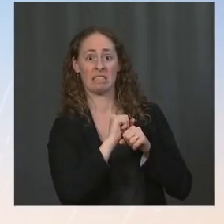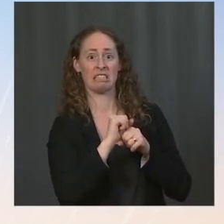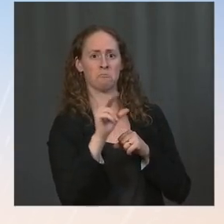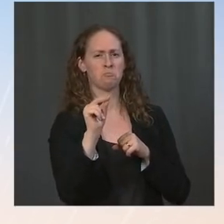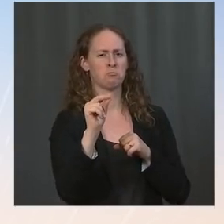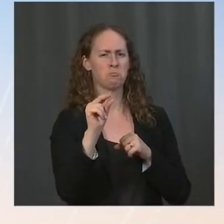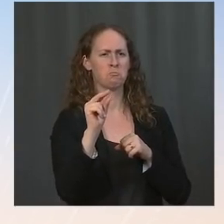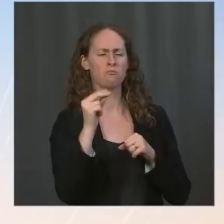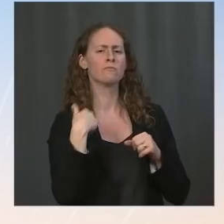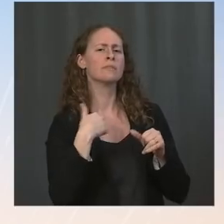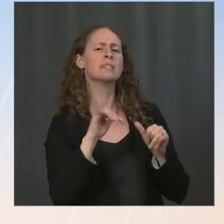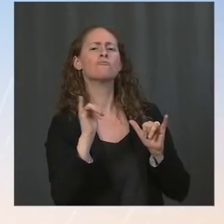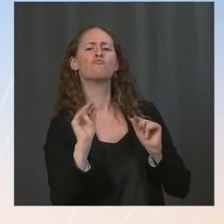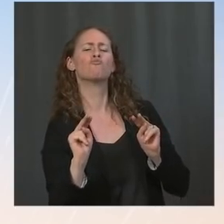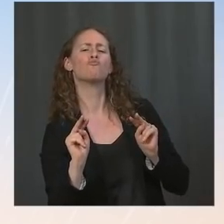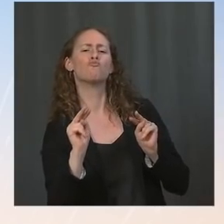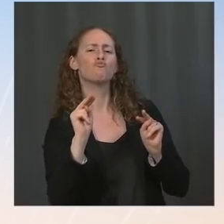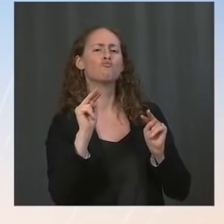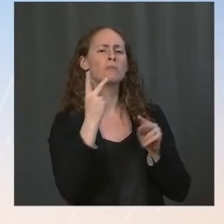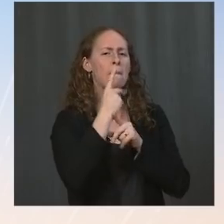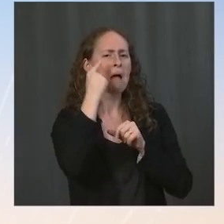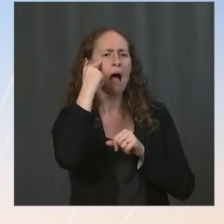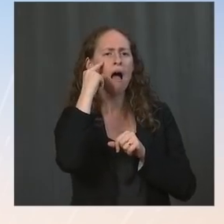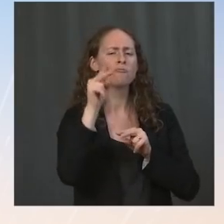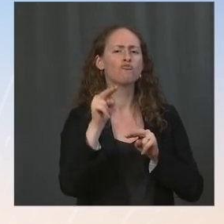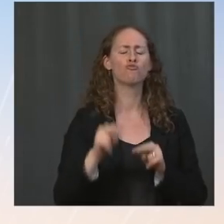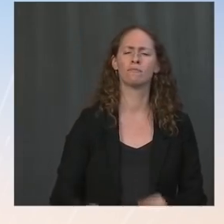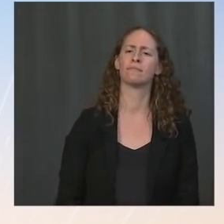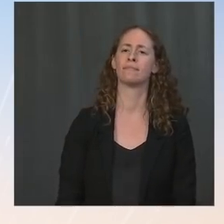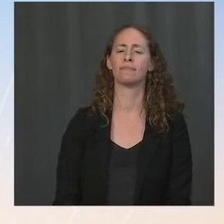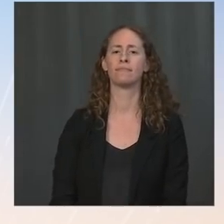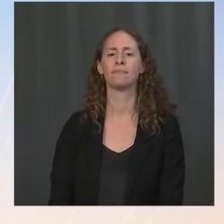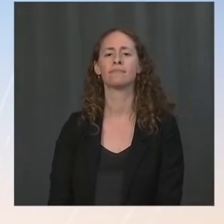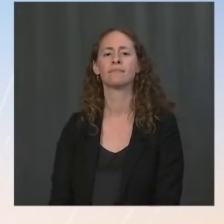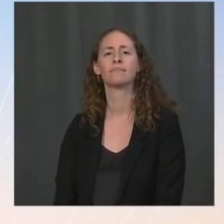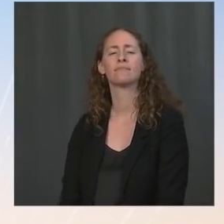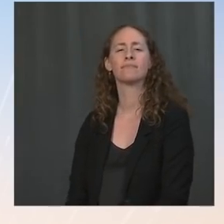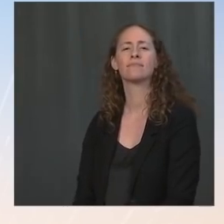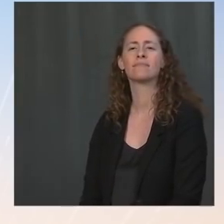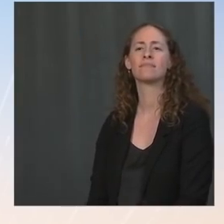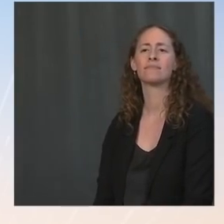and will continue to over the coming days. The Press: And is the White House, along the same lines, considering or see the need